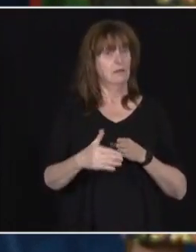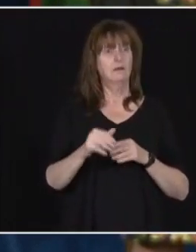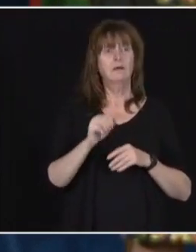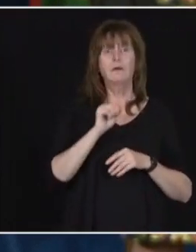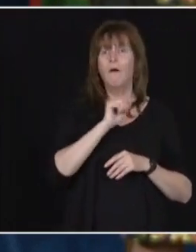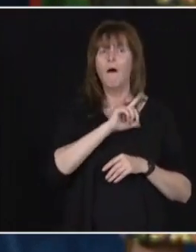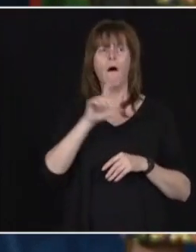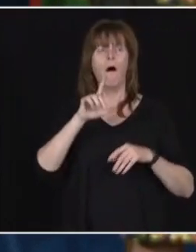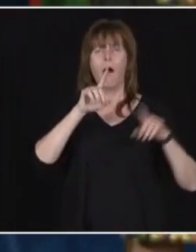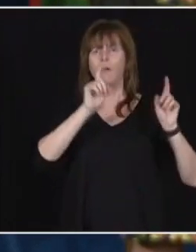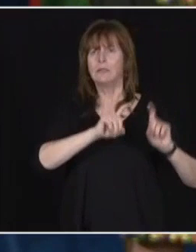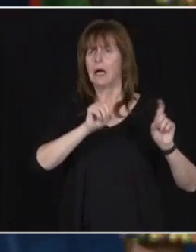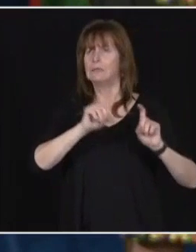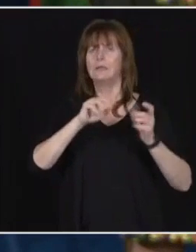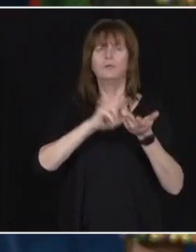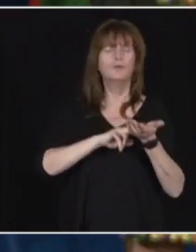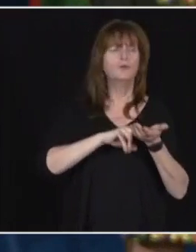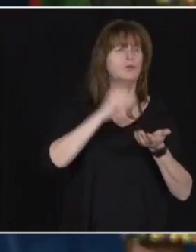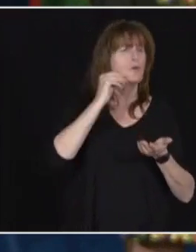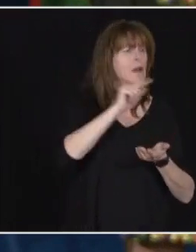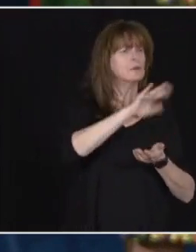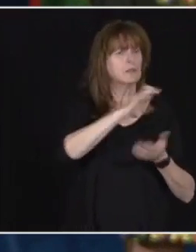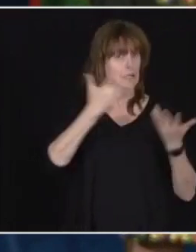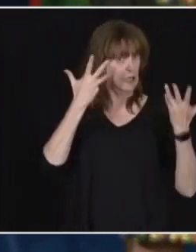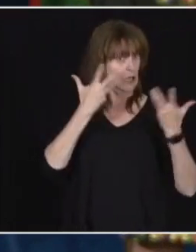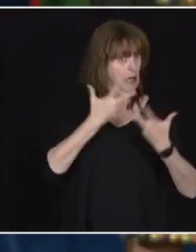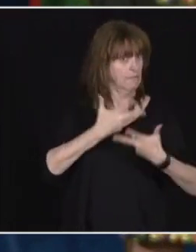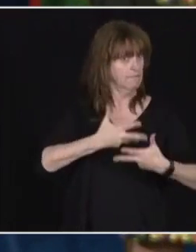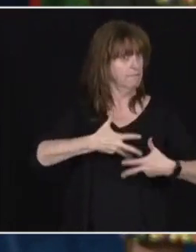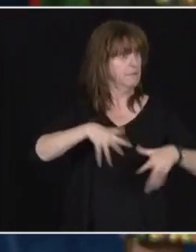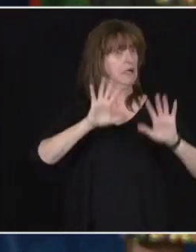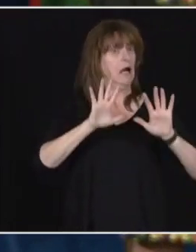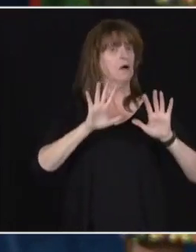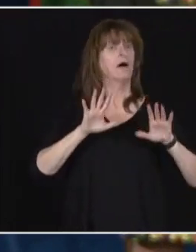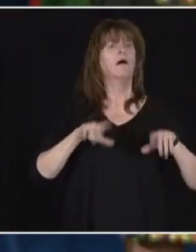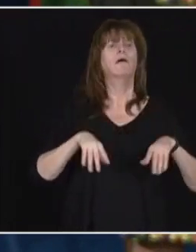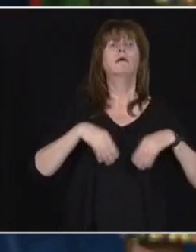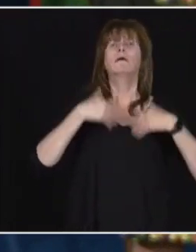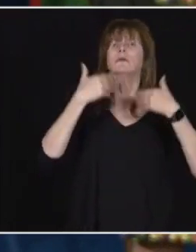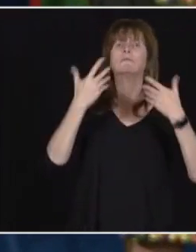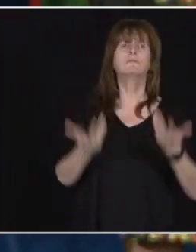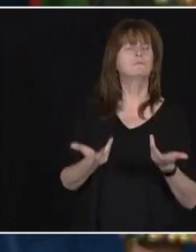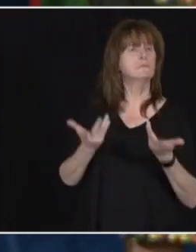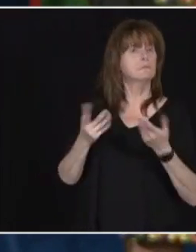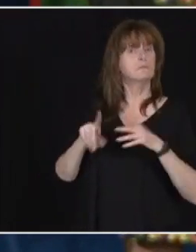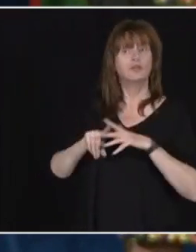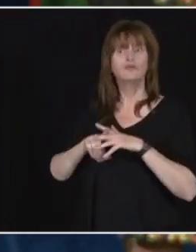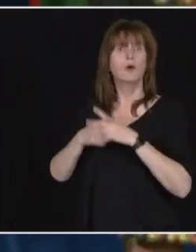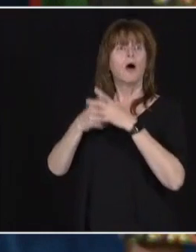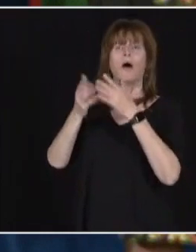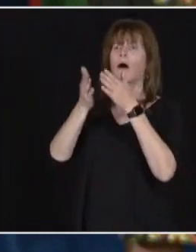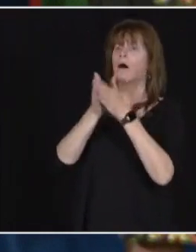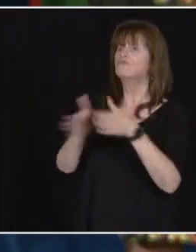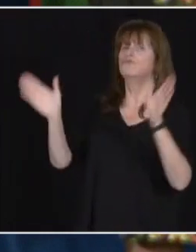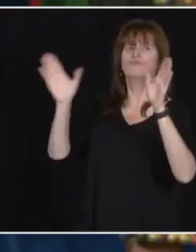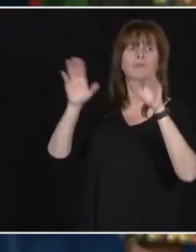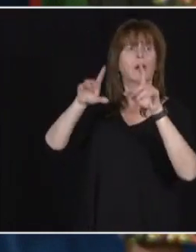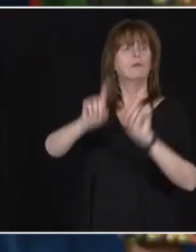that all of the long-term-care testing would have been done. Wondering when will more random and widespread